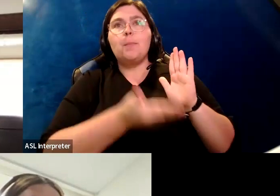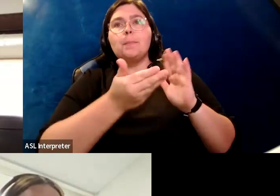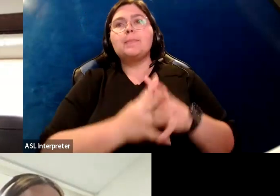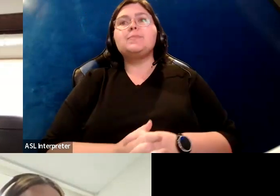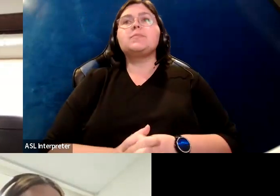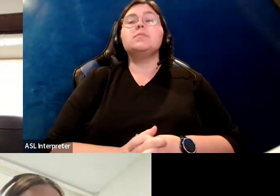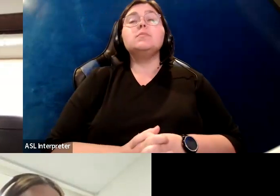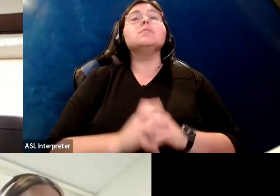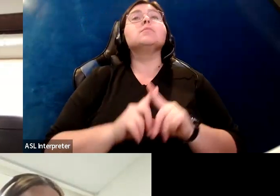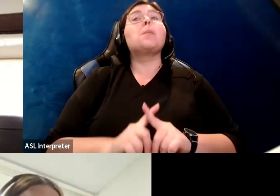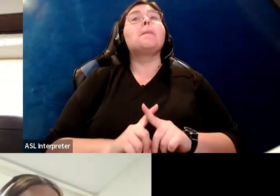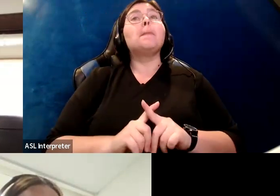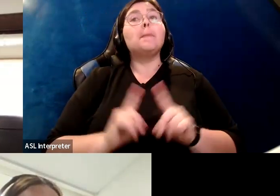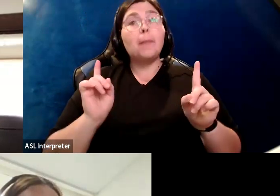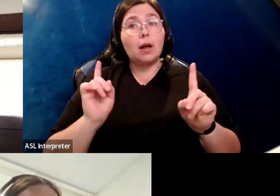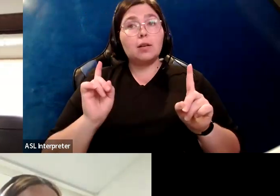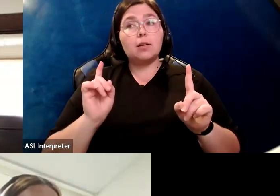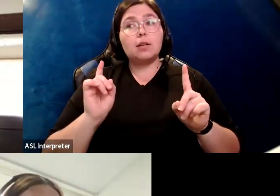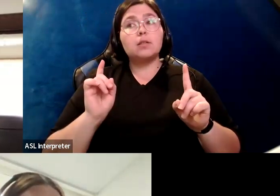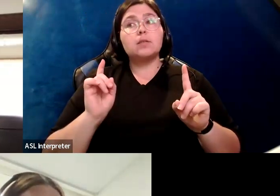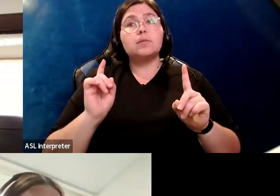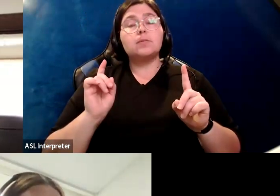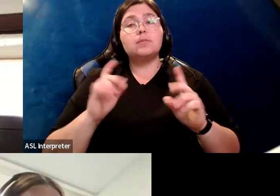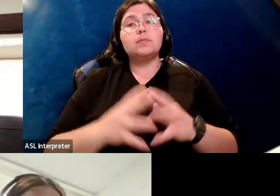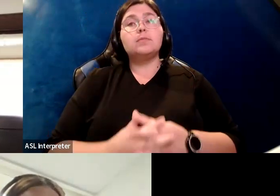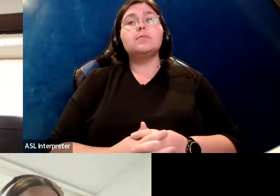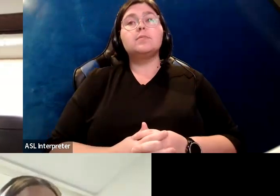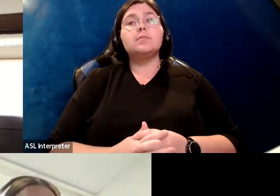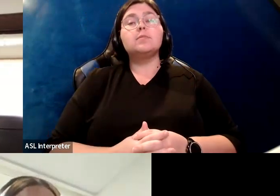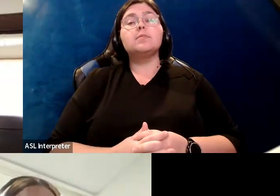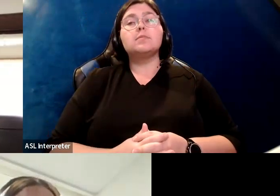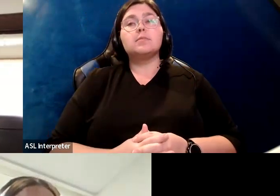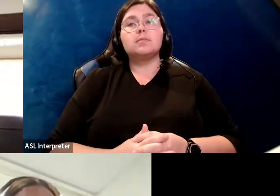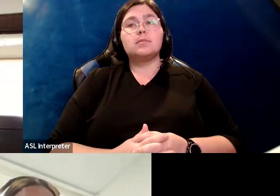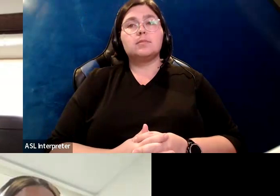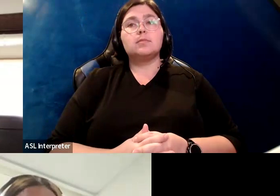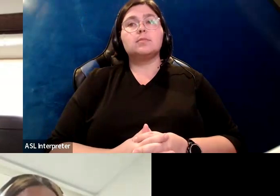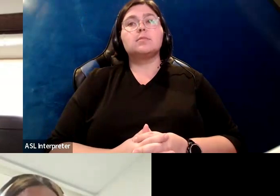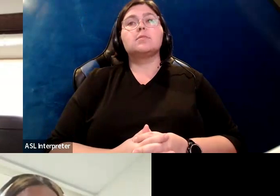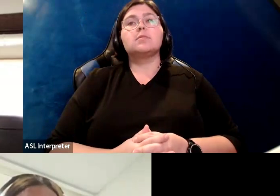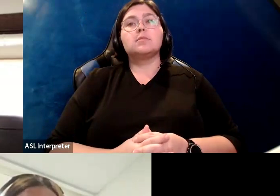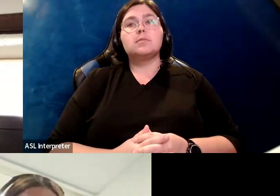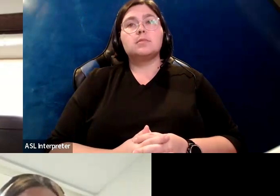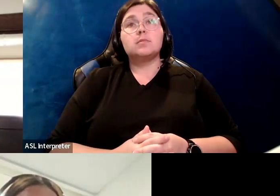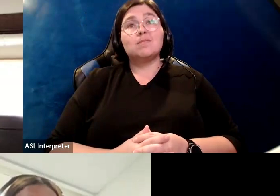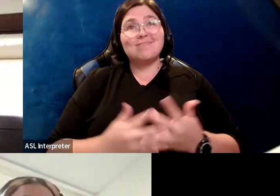However, there is also an issue with privacy.